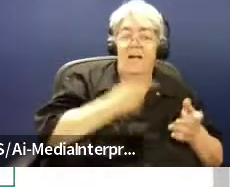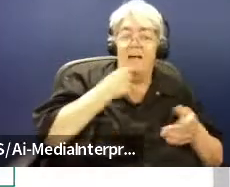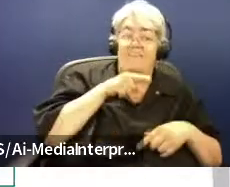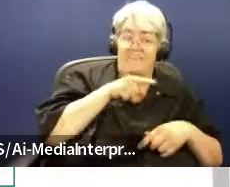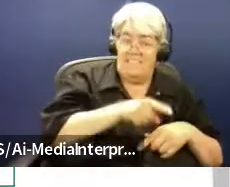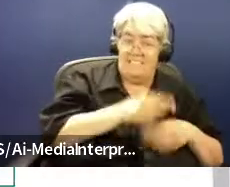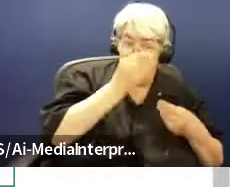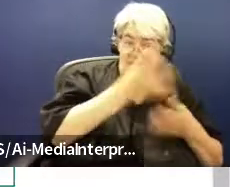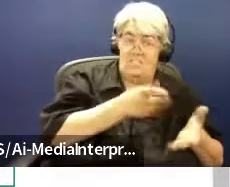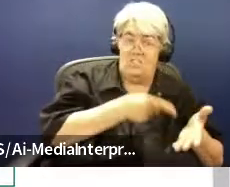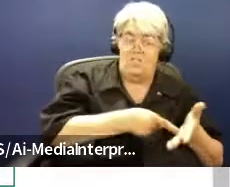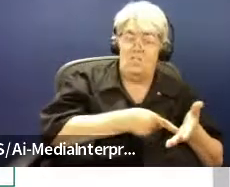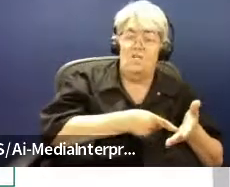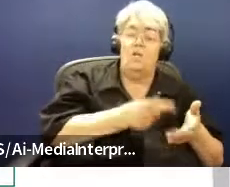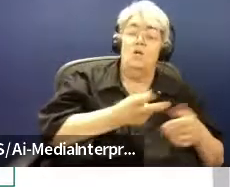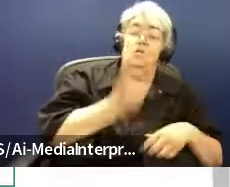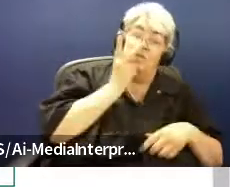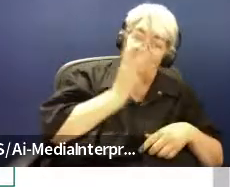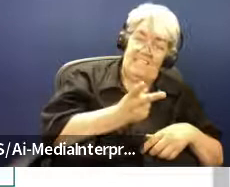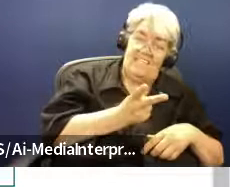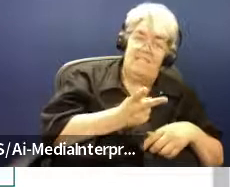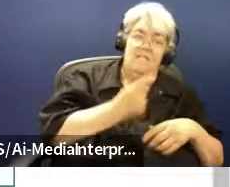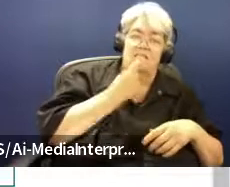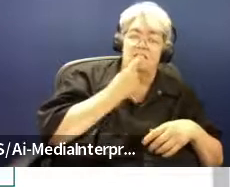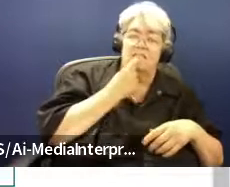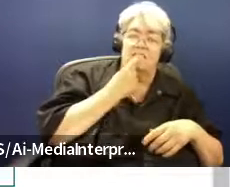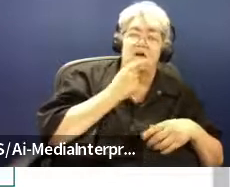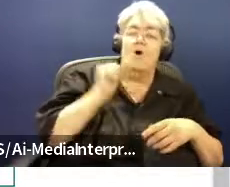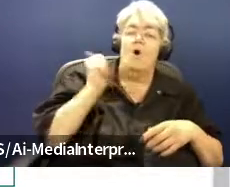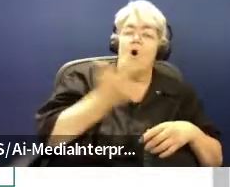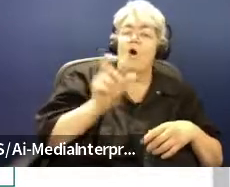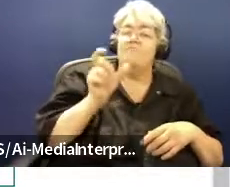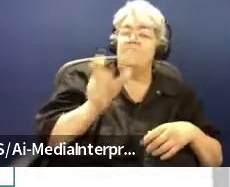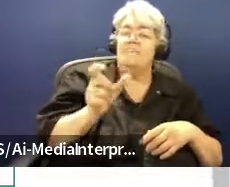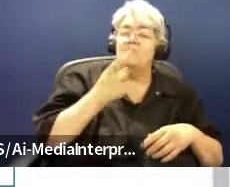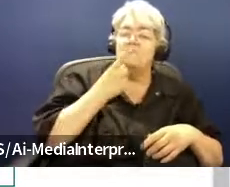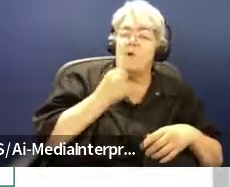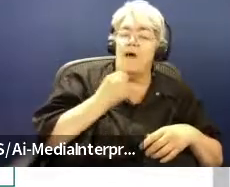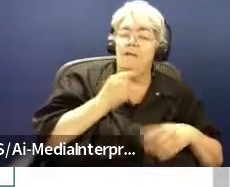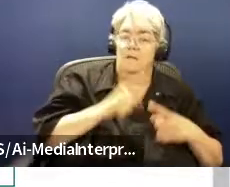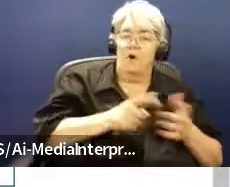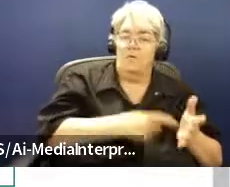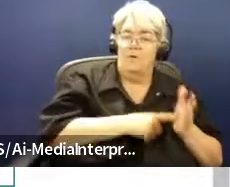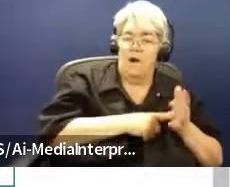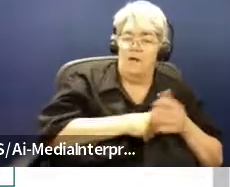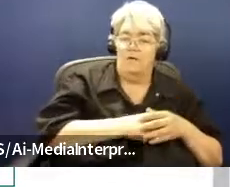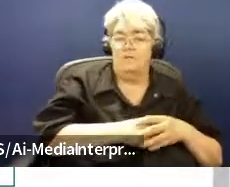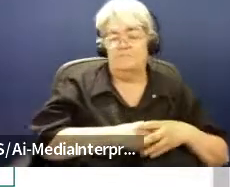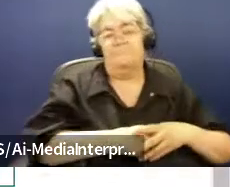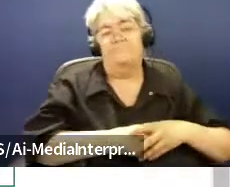The note here that this is sometimes a place where people make the mistake of using color to convey meaning,